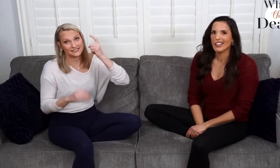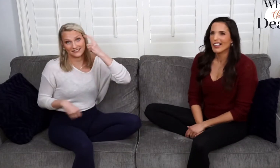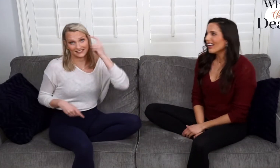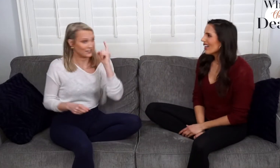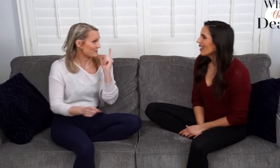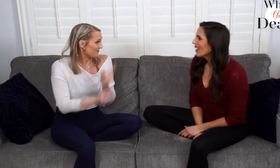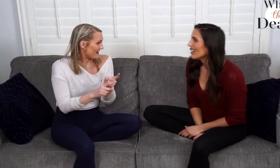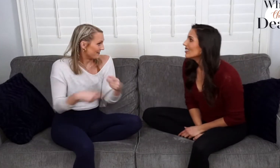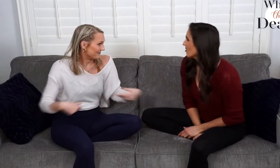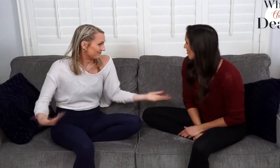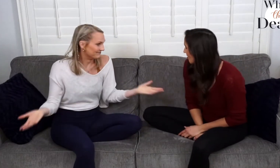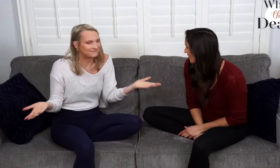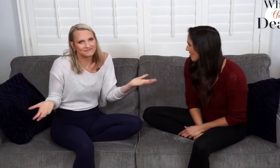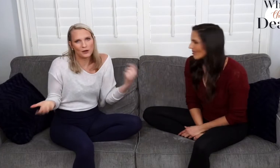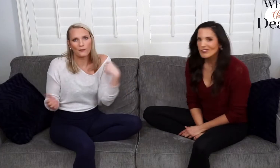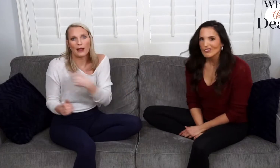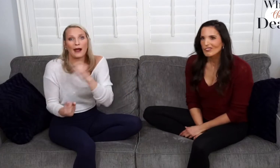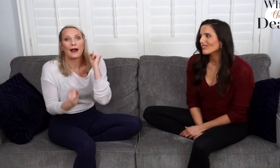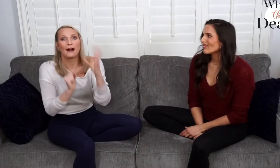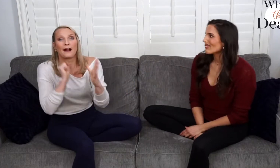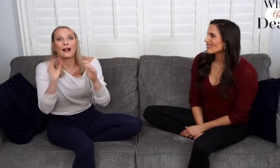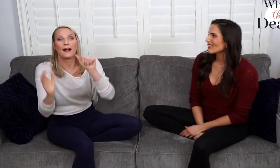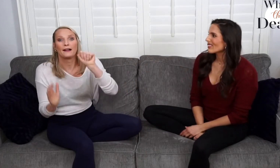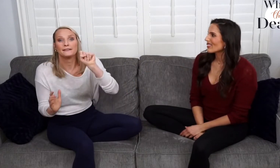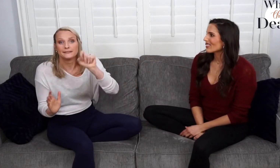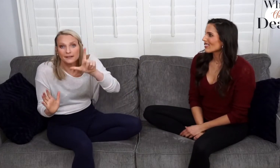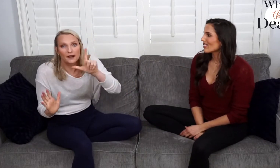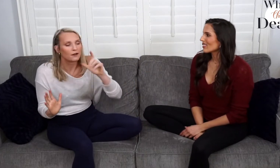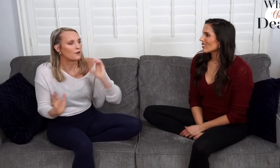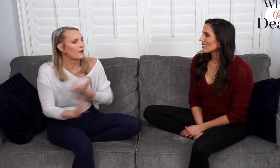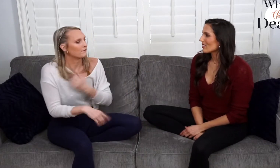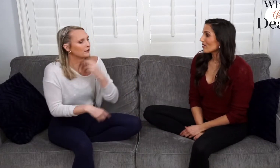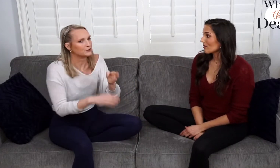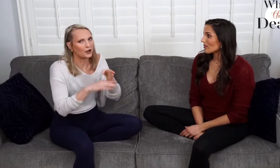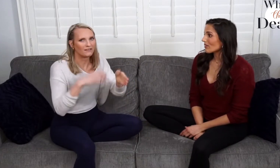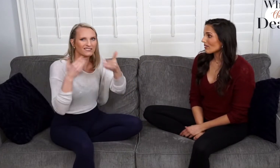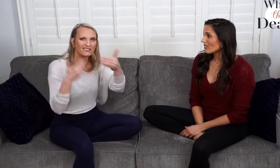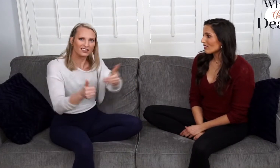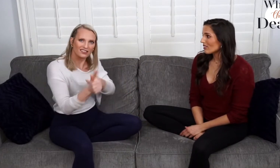no sense, right? So we were signing in ASL and